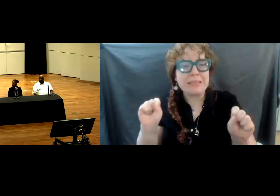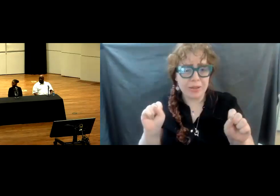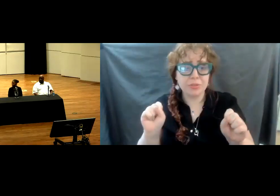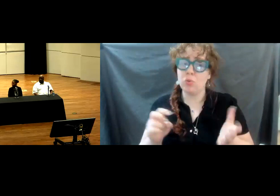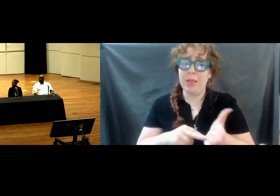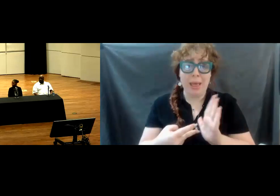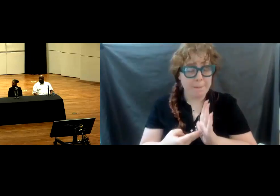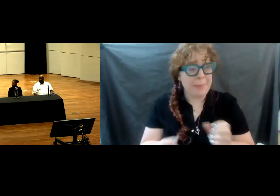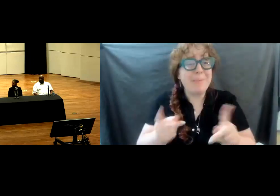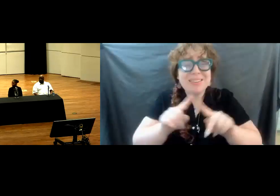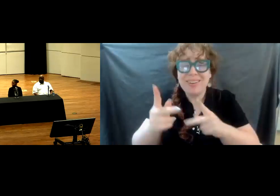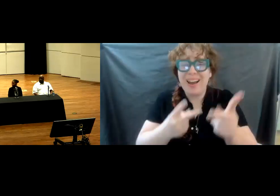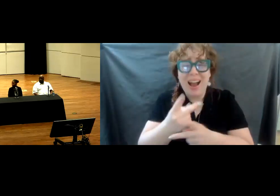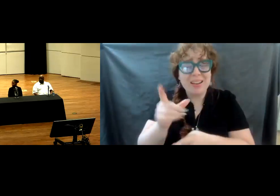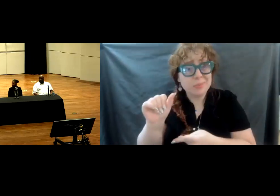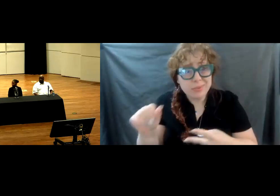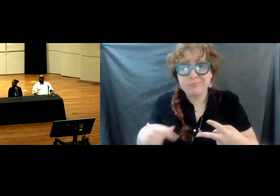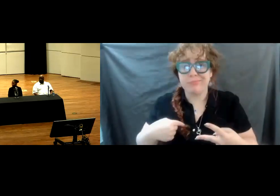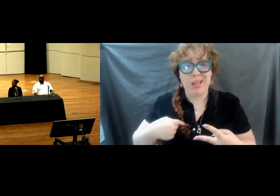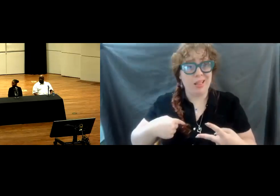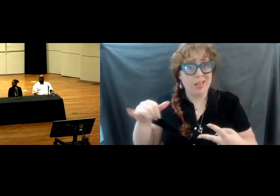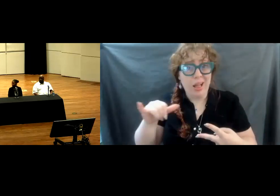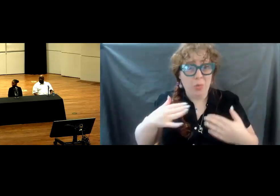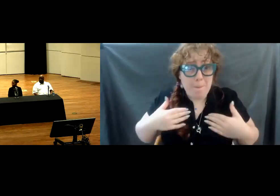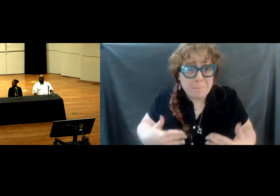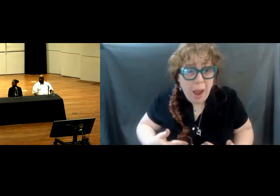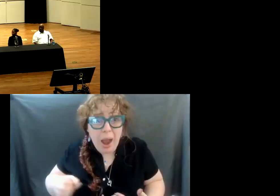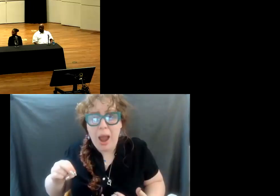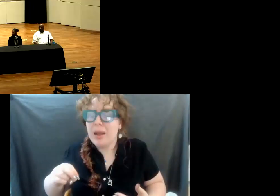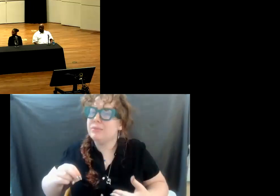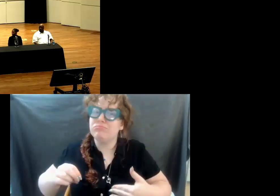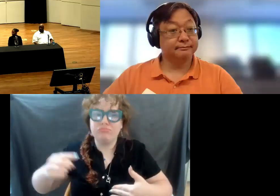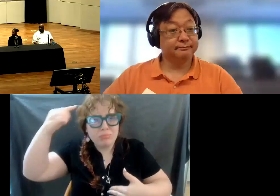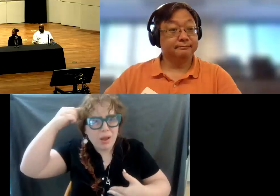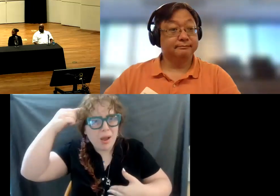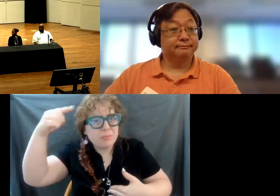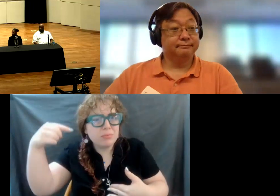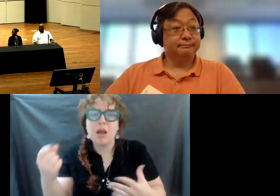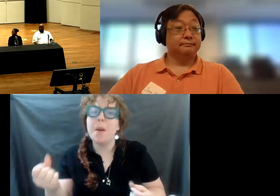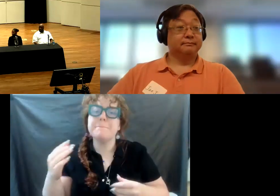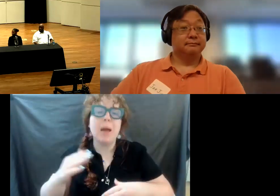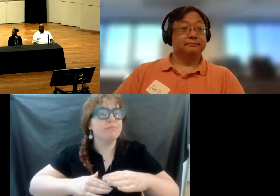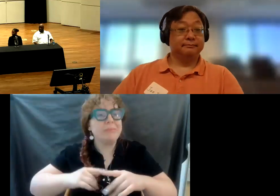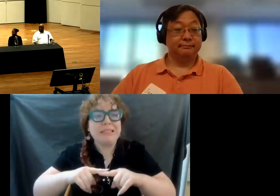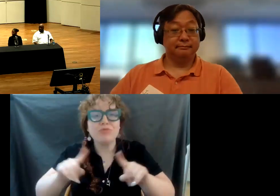that's, you know, other types of abilities across all disability spectrums. How can we create a system that's more accessible